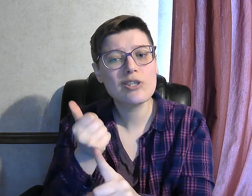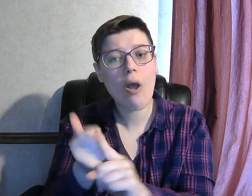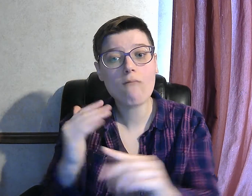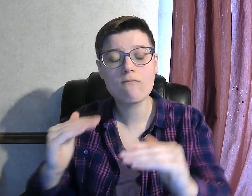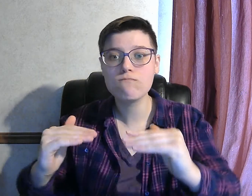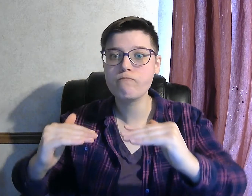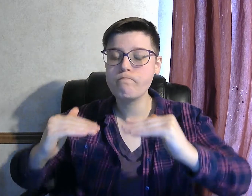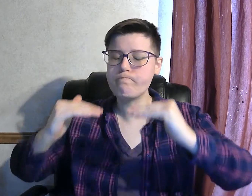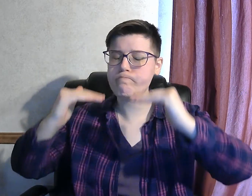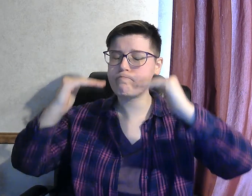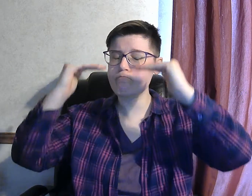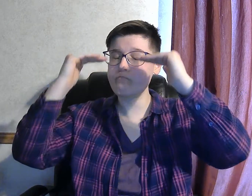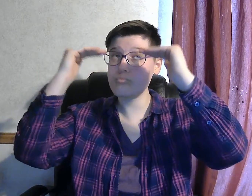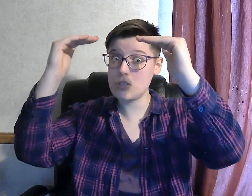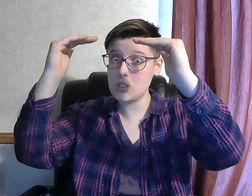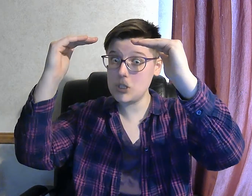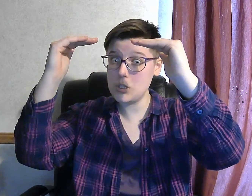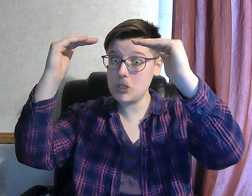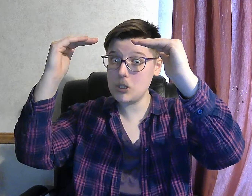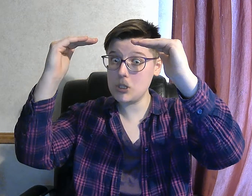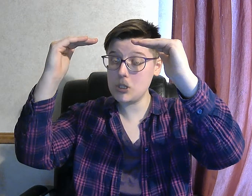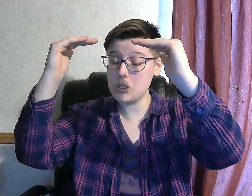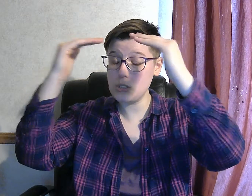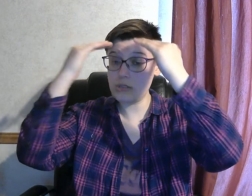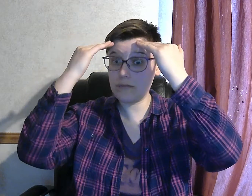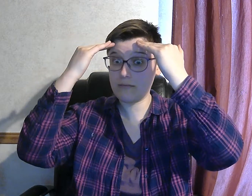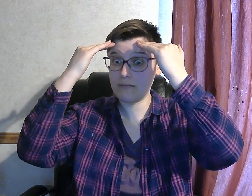The Odyssey as a story is very advanced.